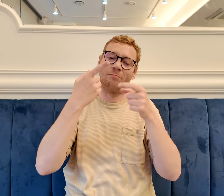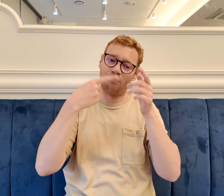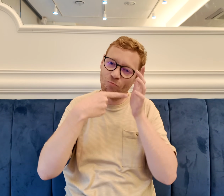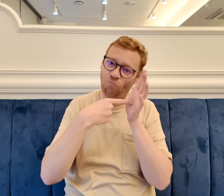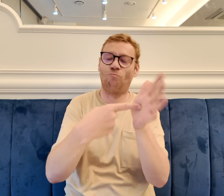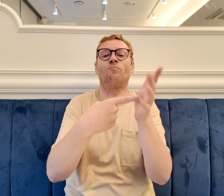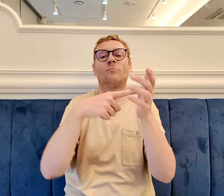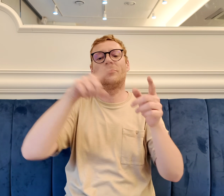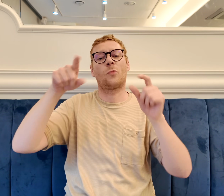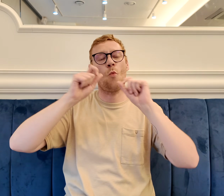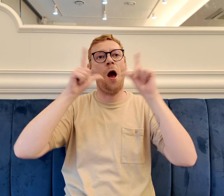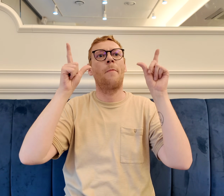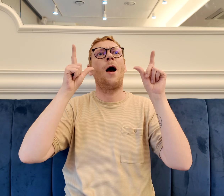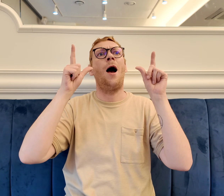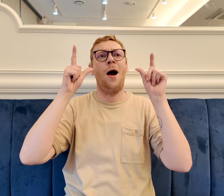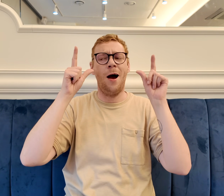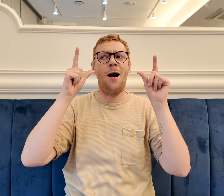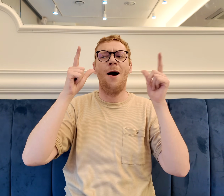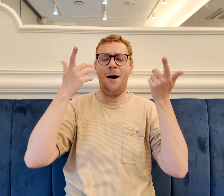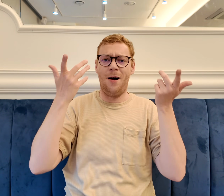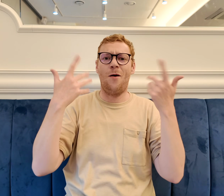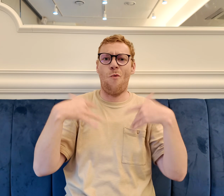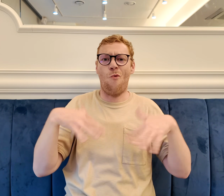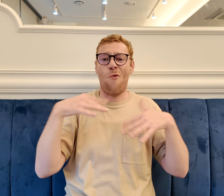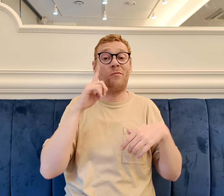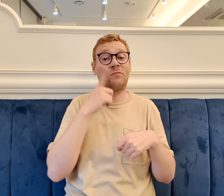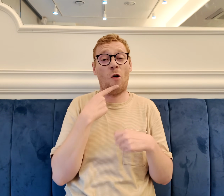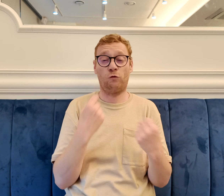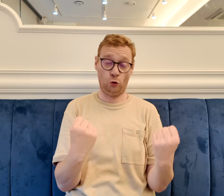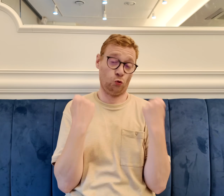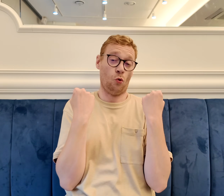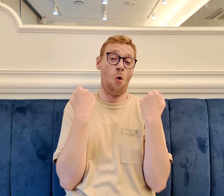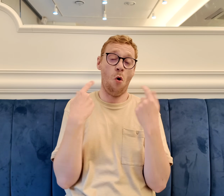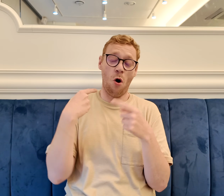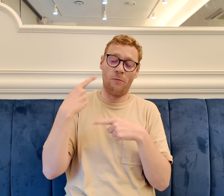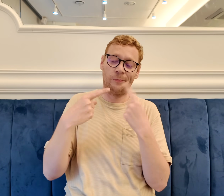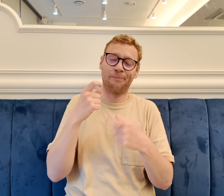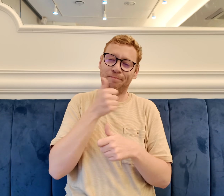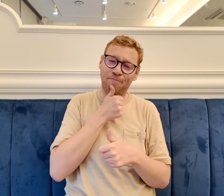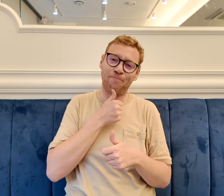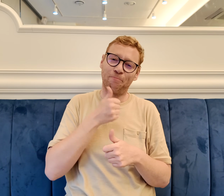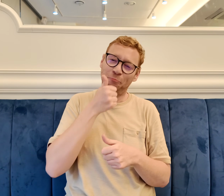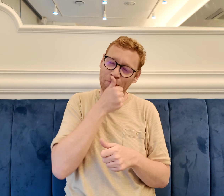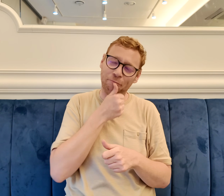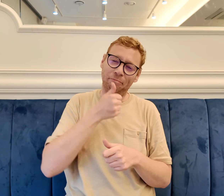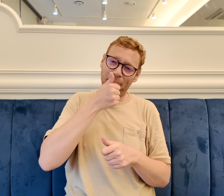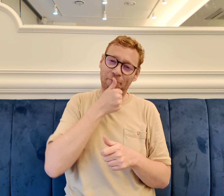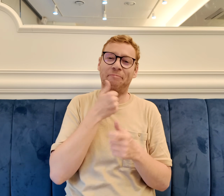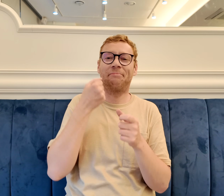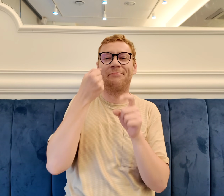for decades, sometimes centuries. That's why people are amazed when they truly learn about this history. This is the resilience of deaf people. They persevered and persevered.